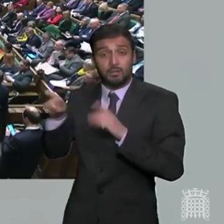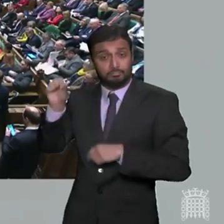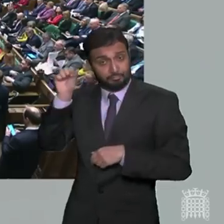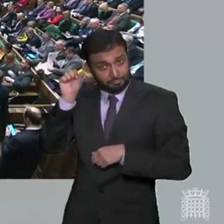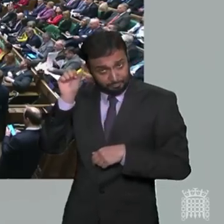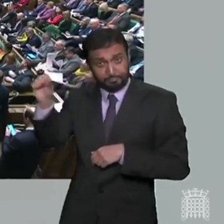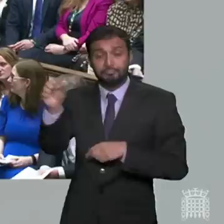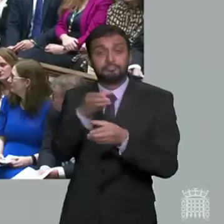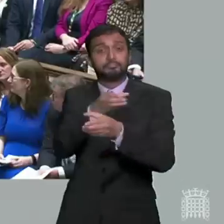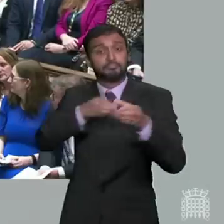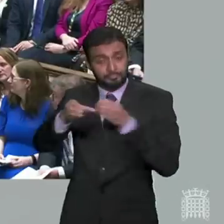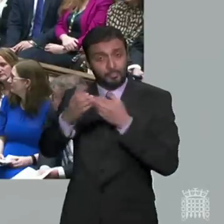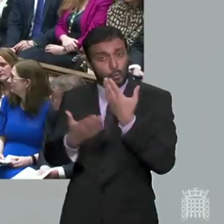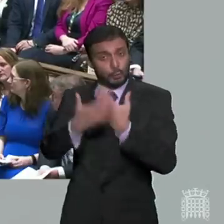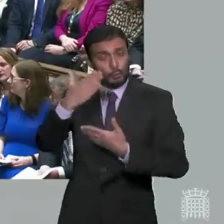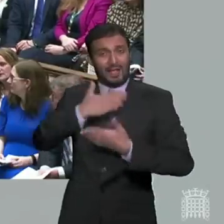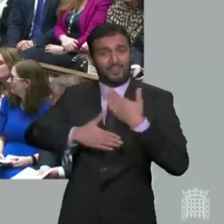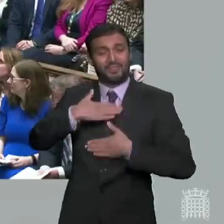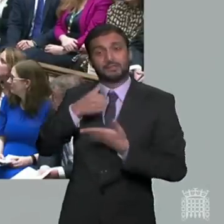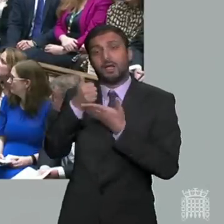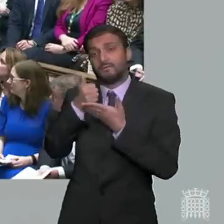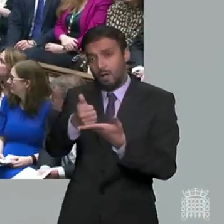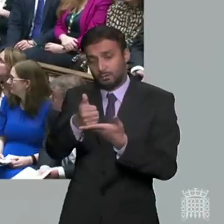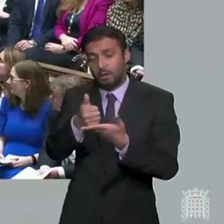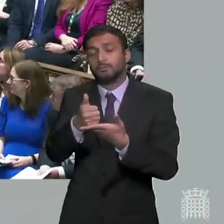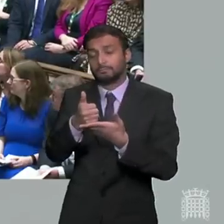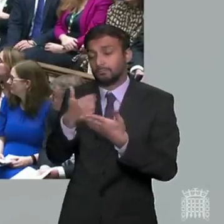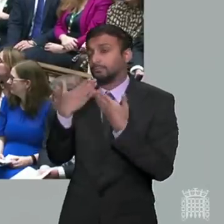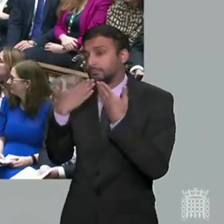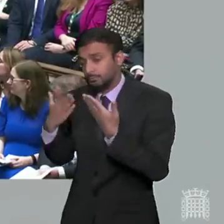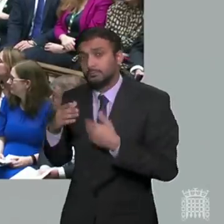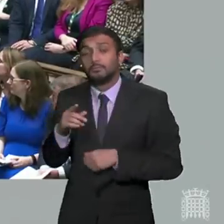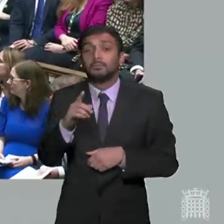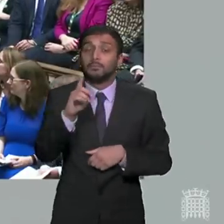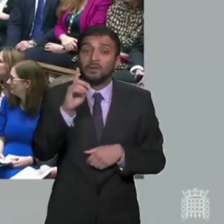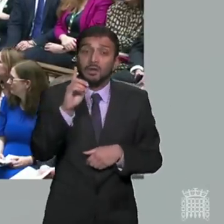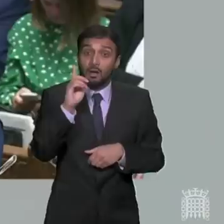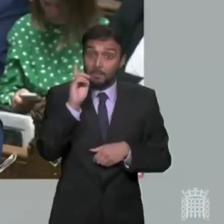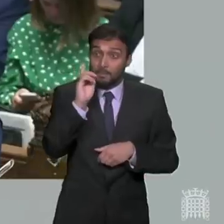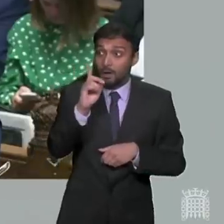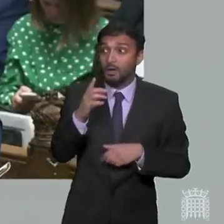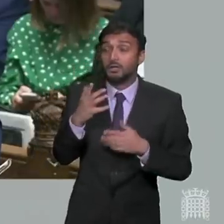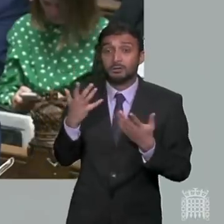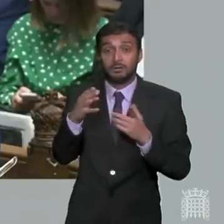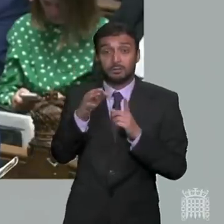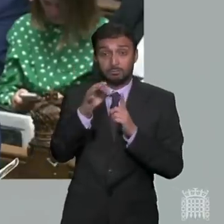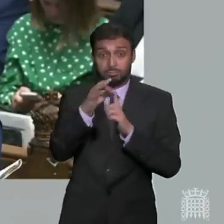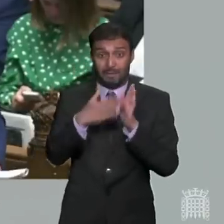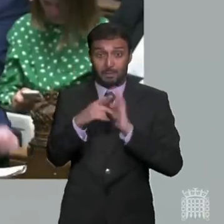adviser promptly, but does he accept that threats to integrity are often broader than the job description of the Prime Minister’s adviser on the ministerial code, and will